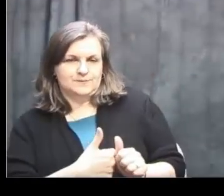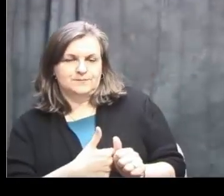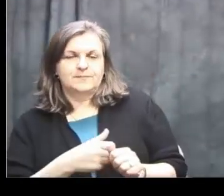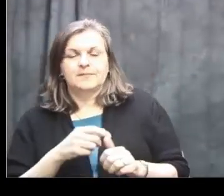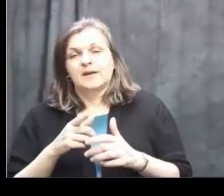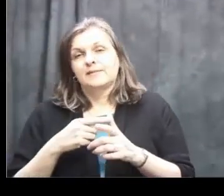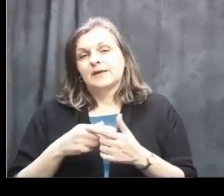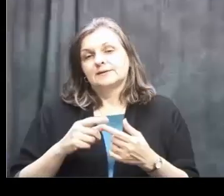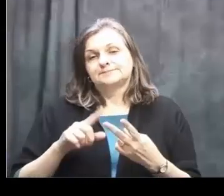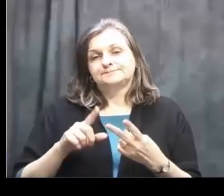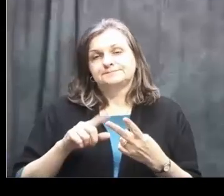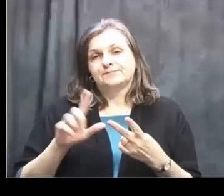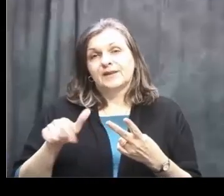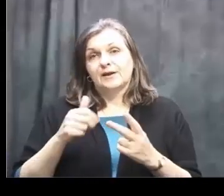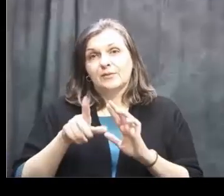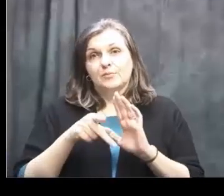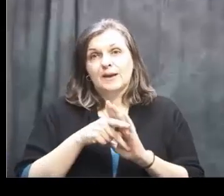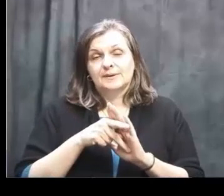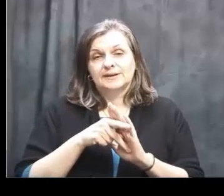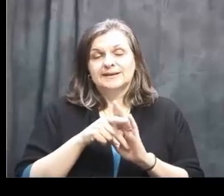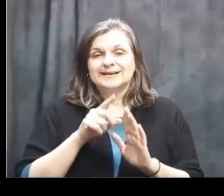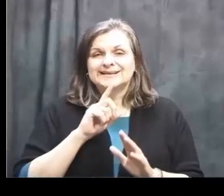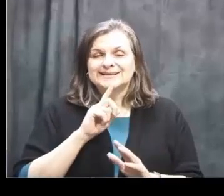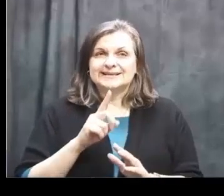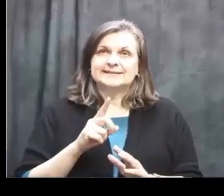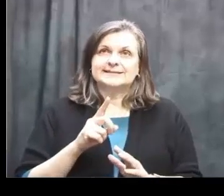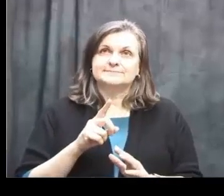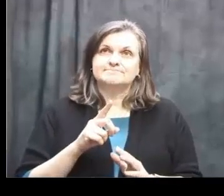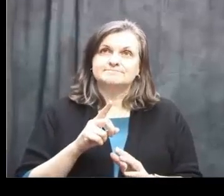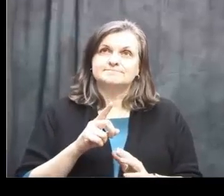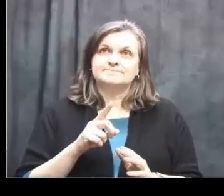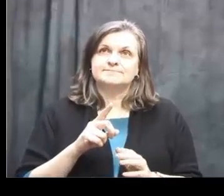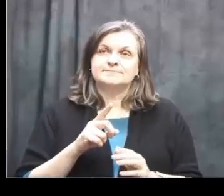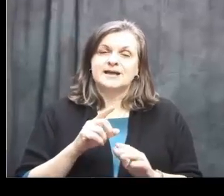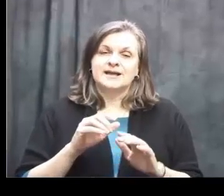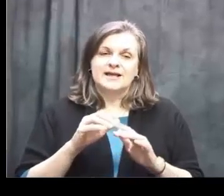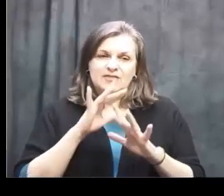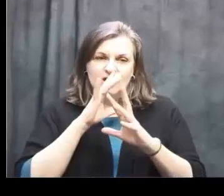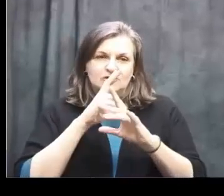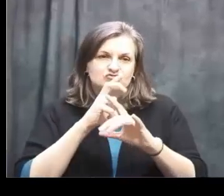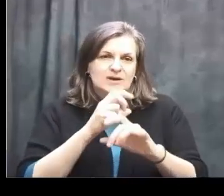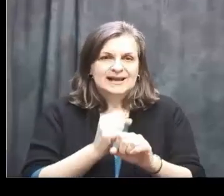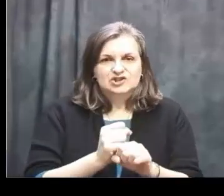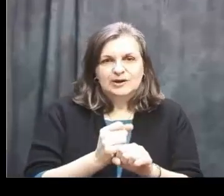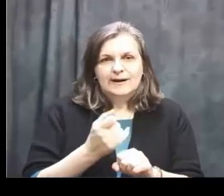the other property that we have to look at is the affinity or the likeness